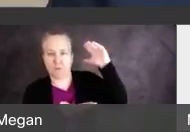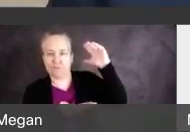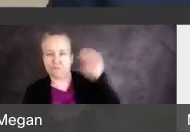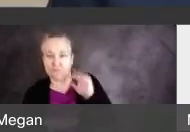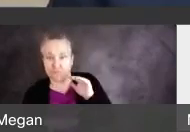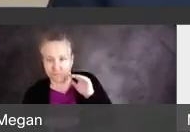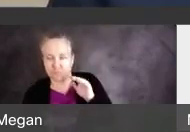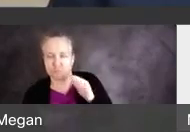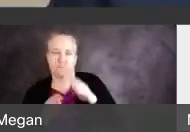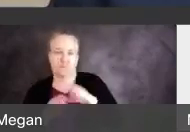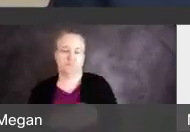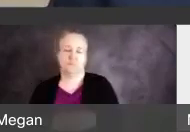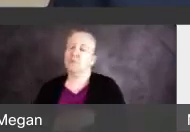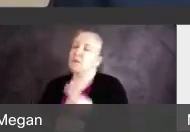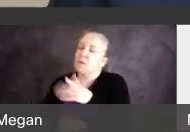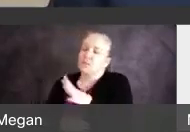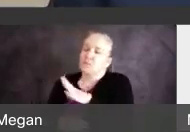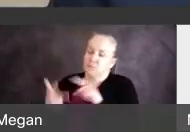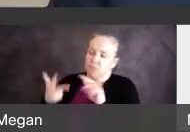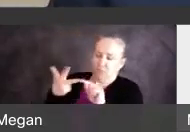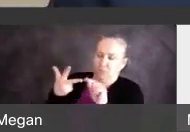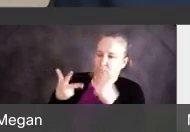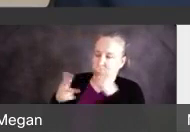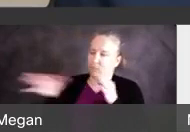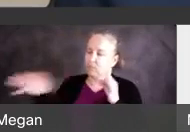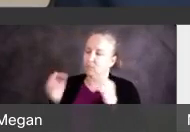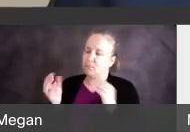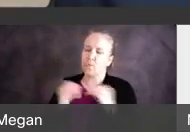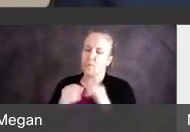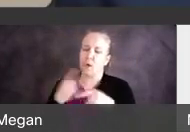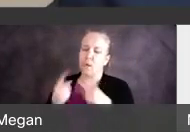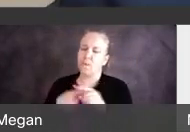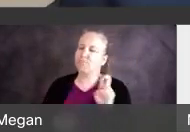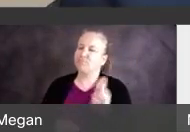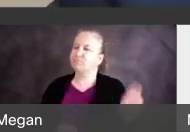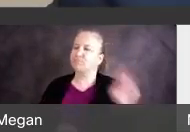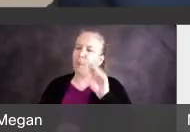[Reporter] And can you talk, a final question, can you talk a little bit more about the mobile outreach. How many people have you